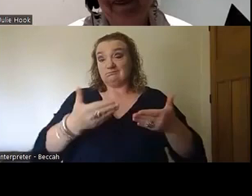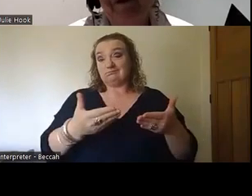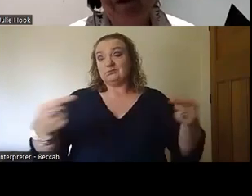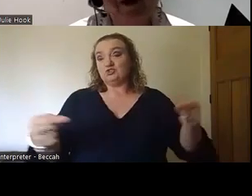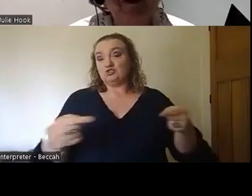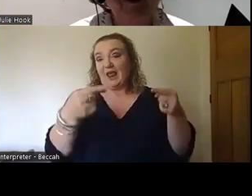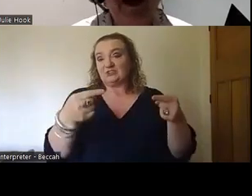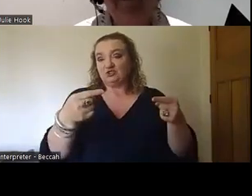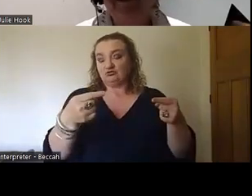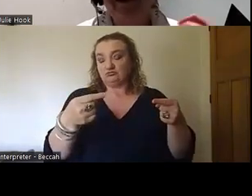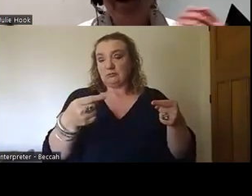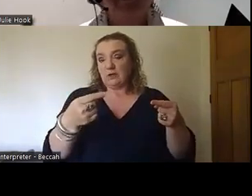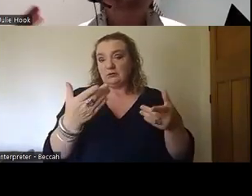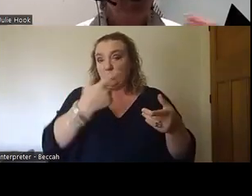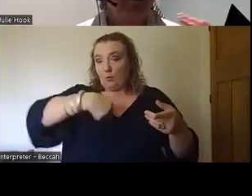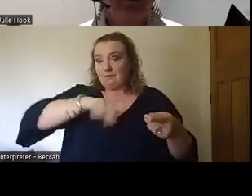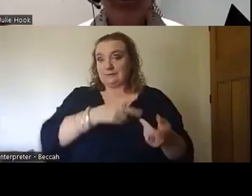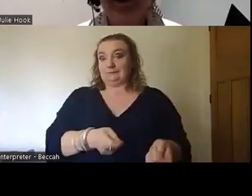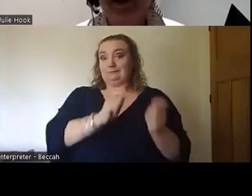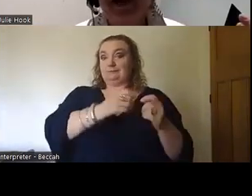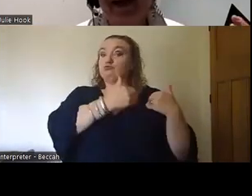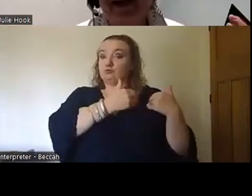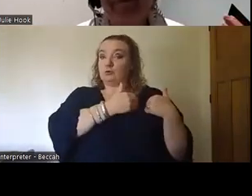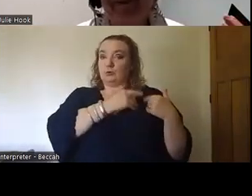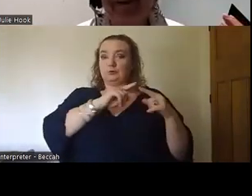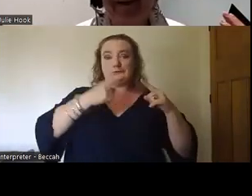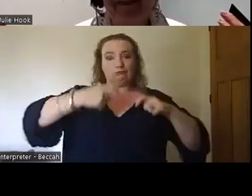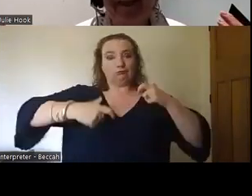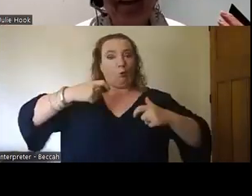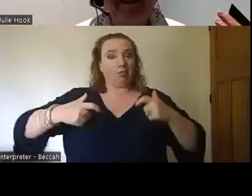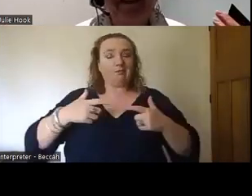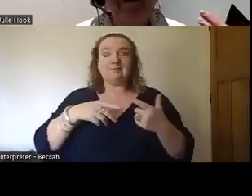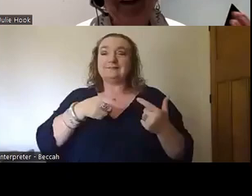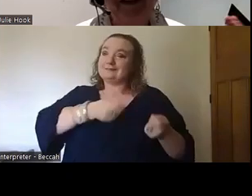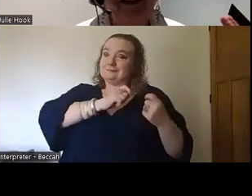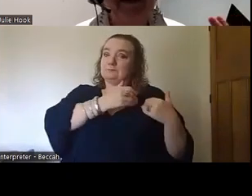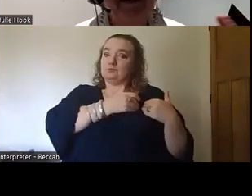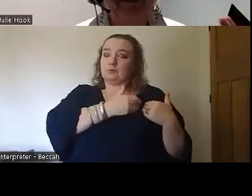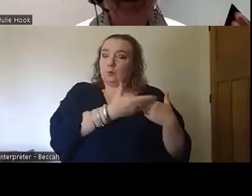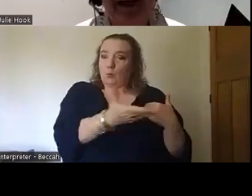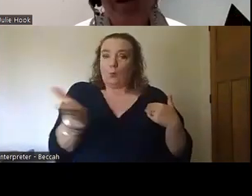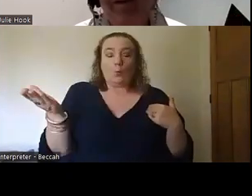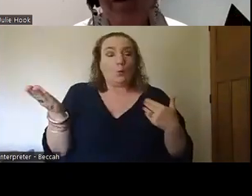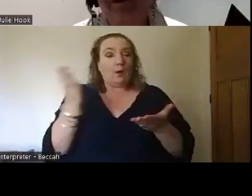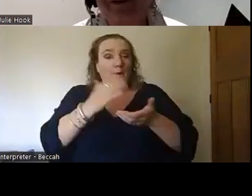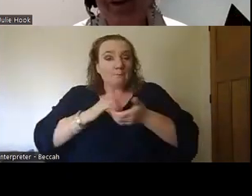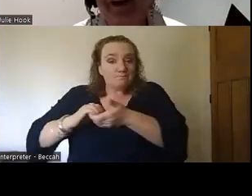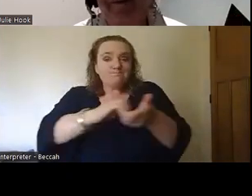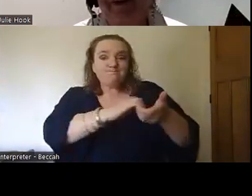that we all have in our different roles. That it's a really collective and collaborative effort